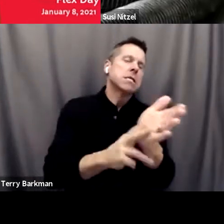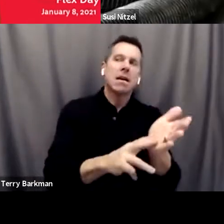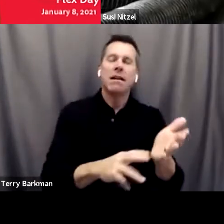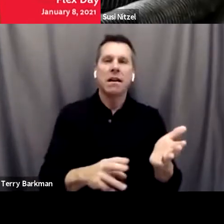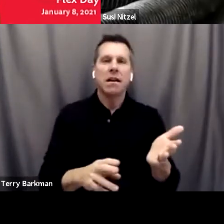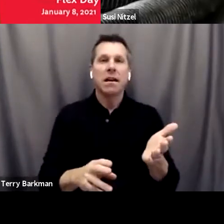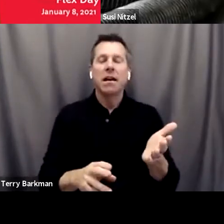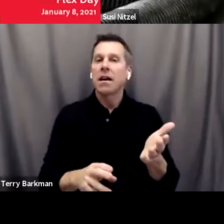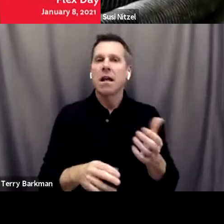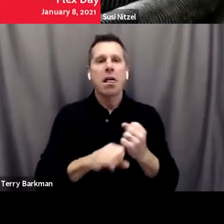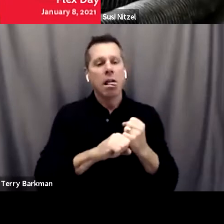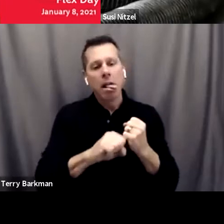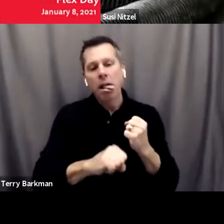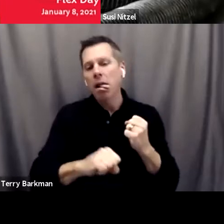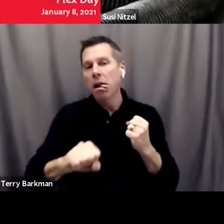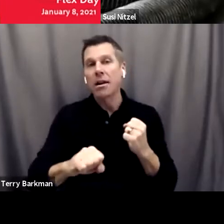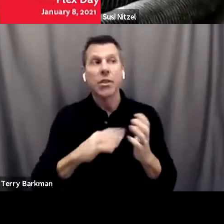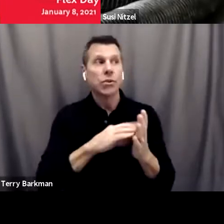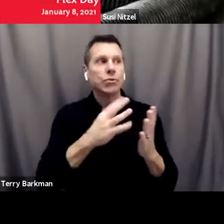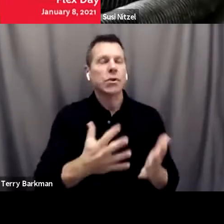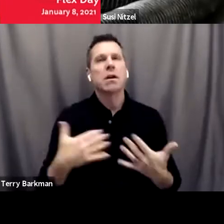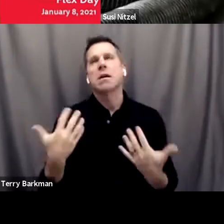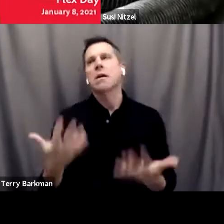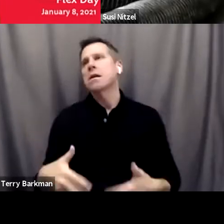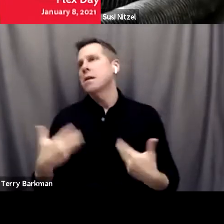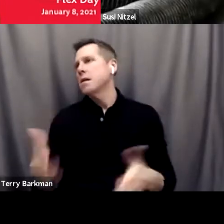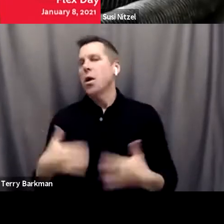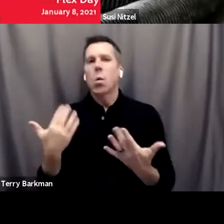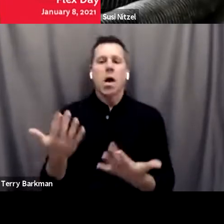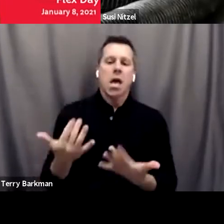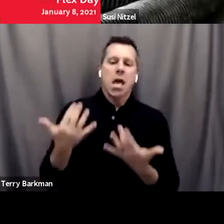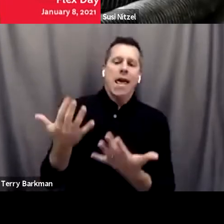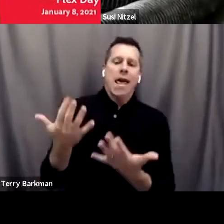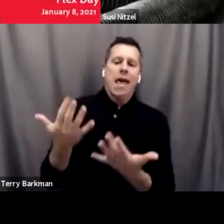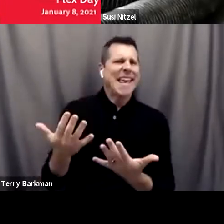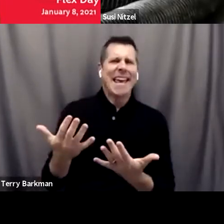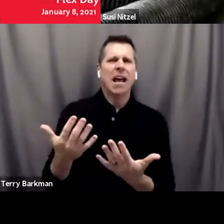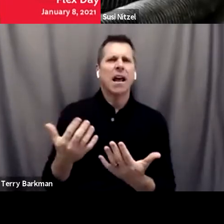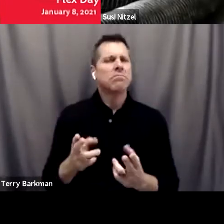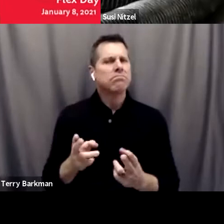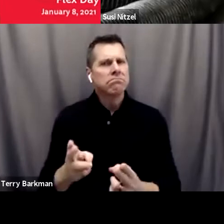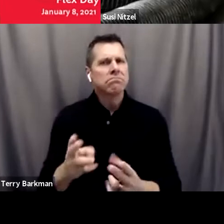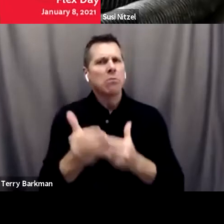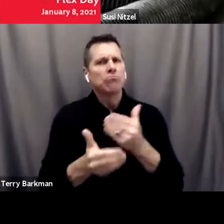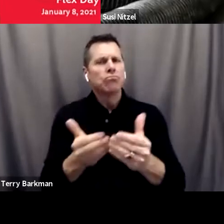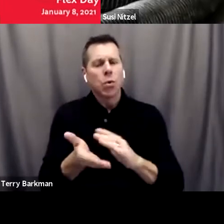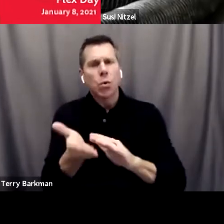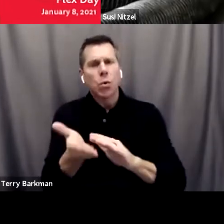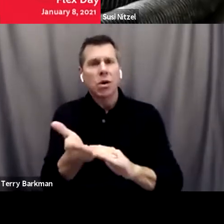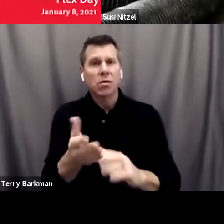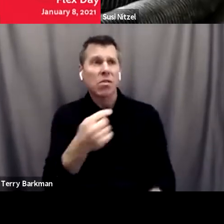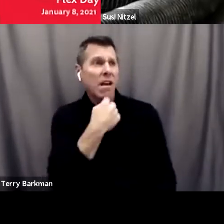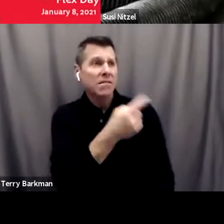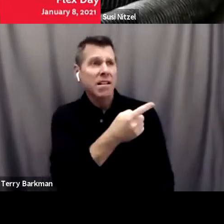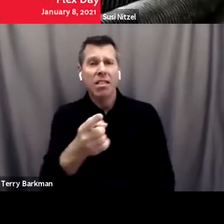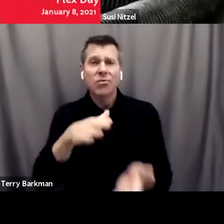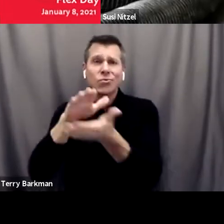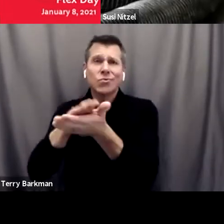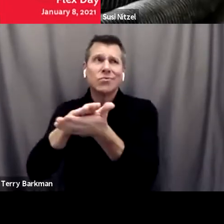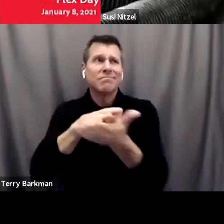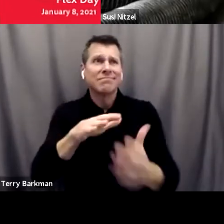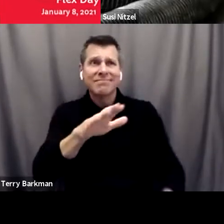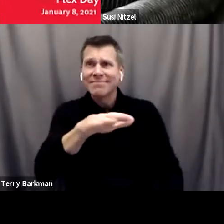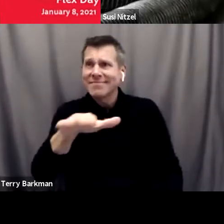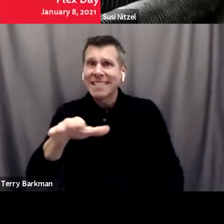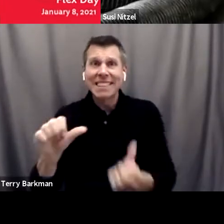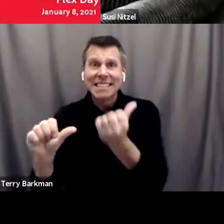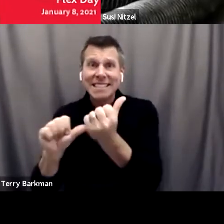students. So that's what I think we're discovering is just how those you know, when I say to my facilities, Assistant, Jill river